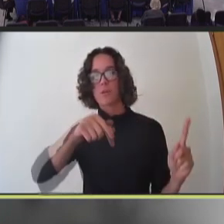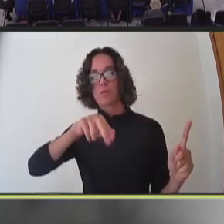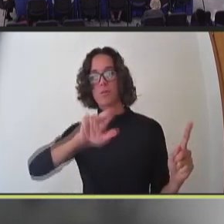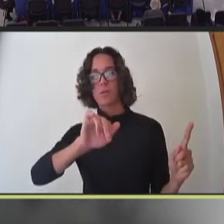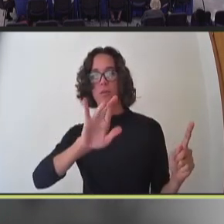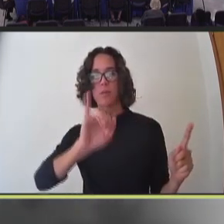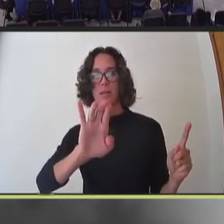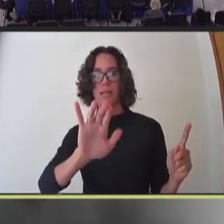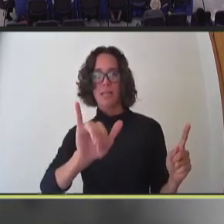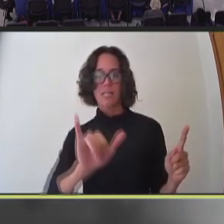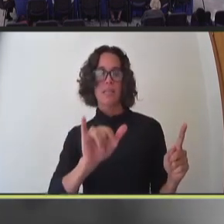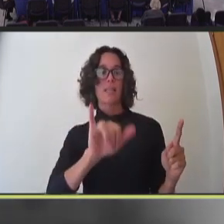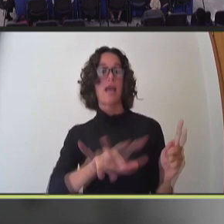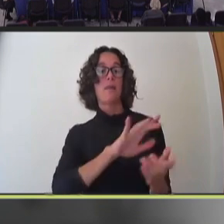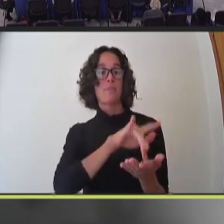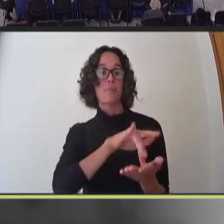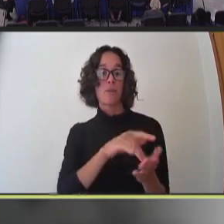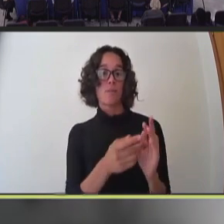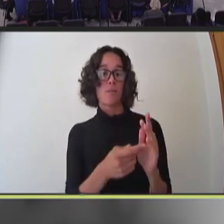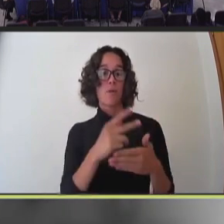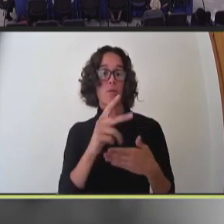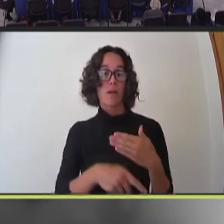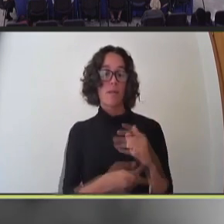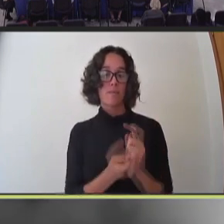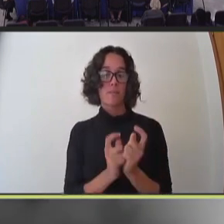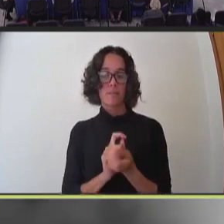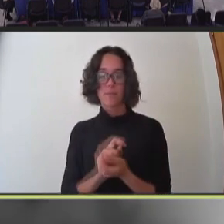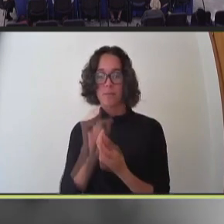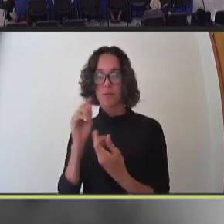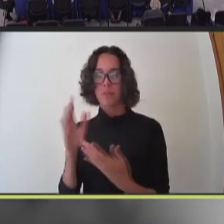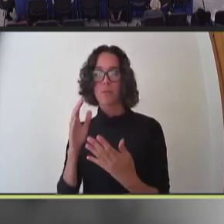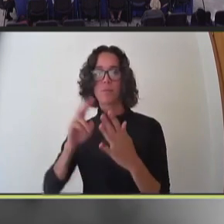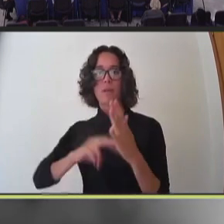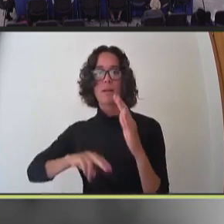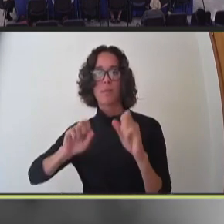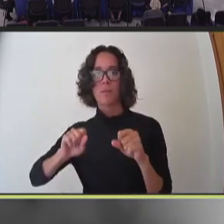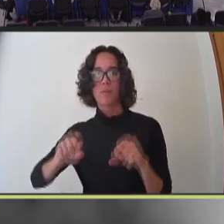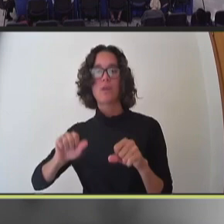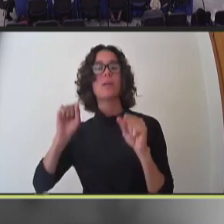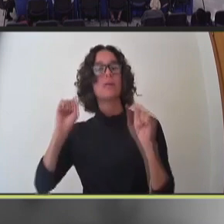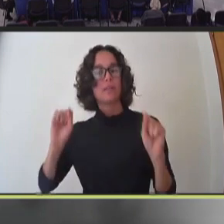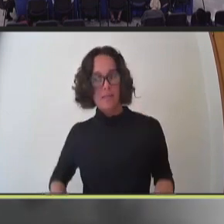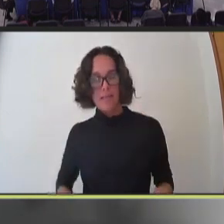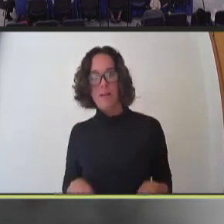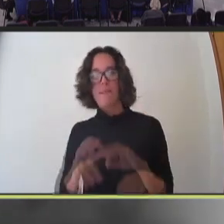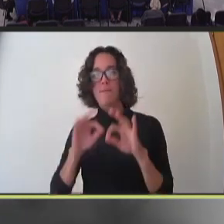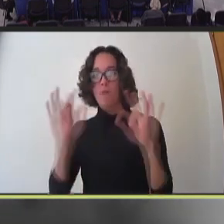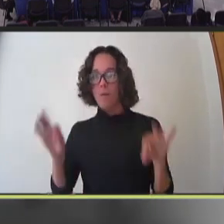again, transforms that information into readable format so that the immunization information is